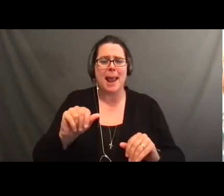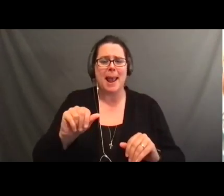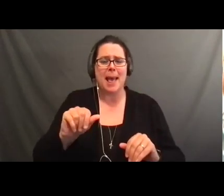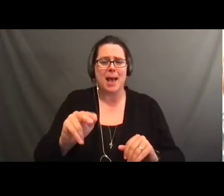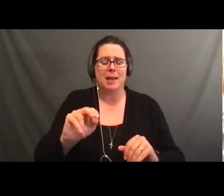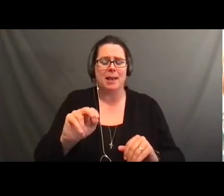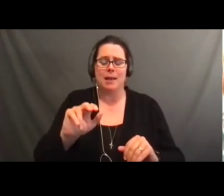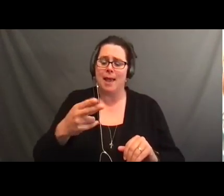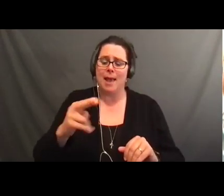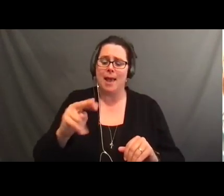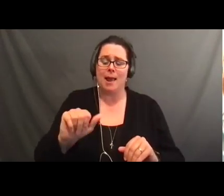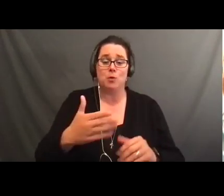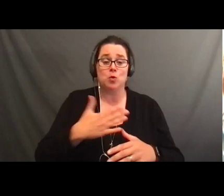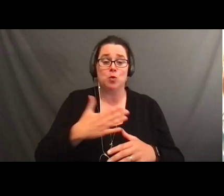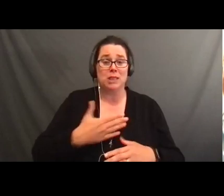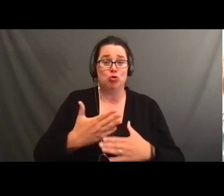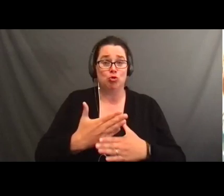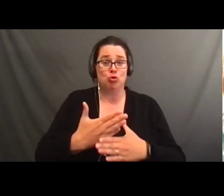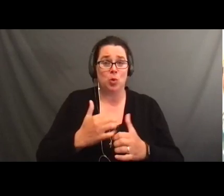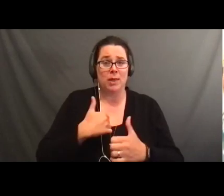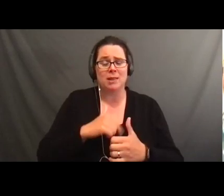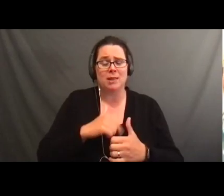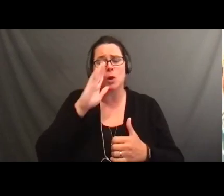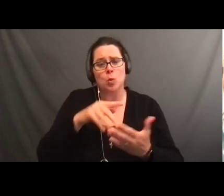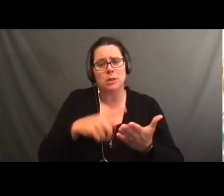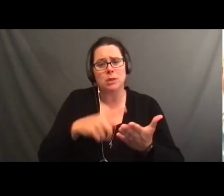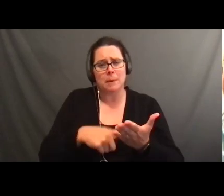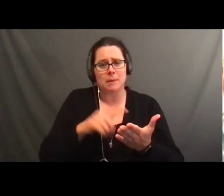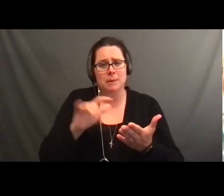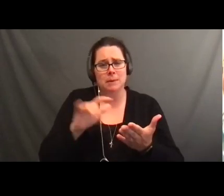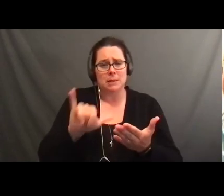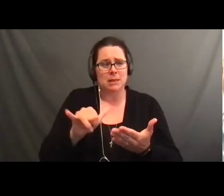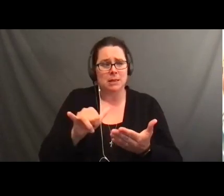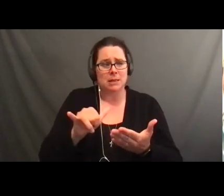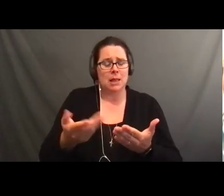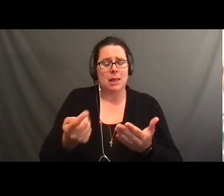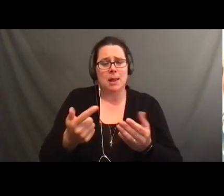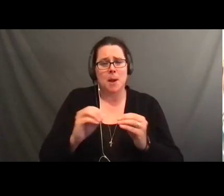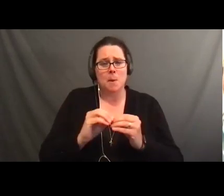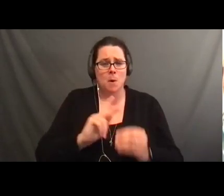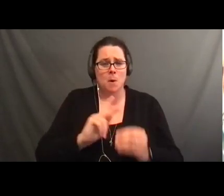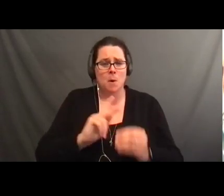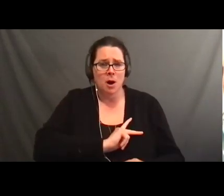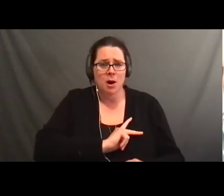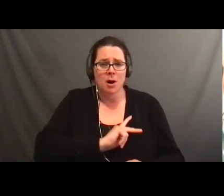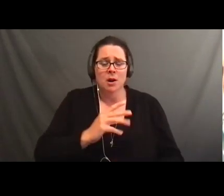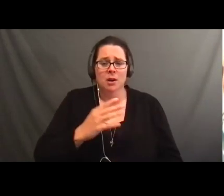I know that sometimes things like that can be, you know, a little bit personal and, you know, some people may not